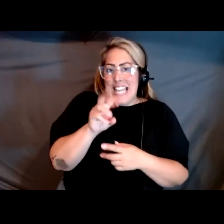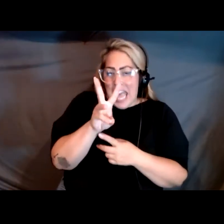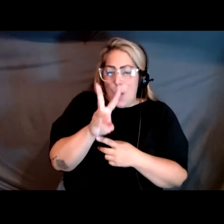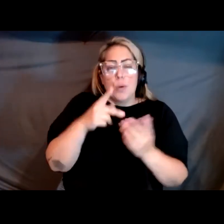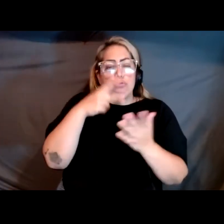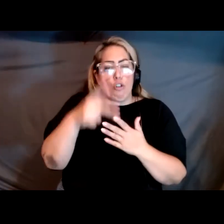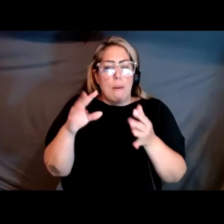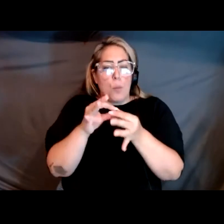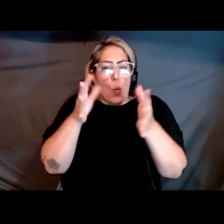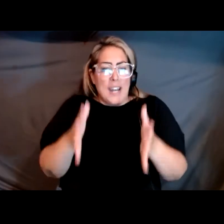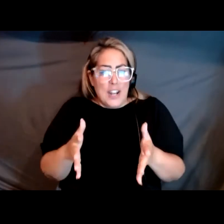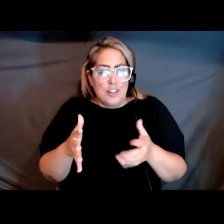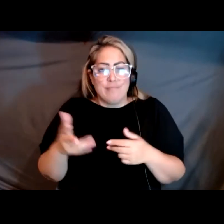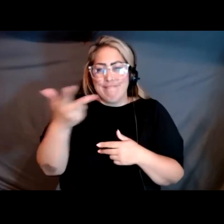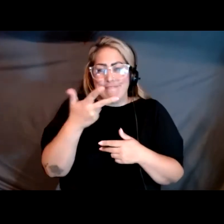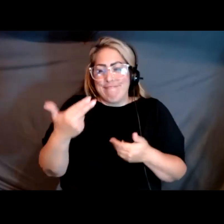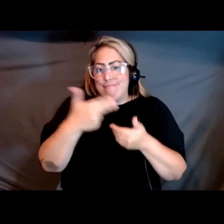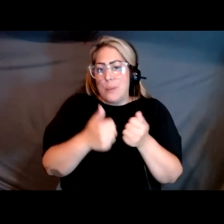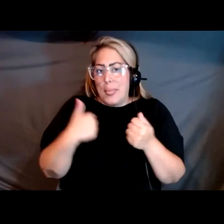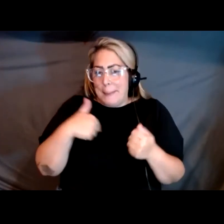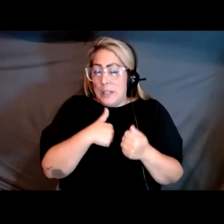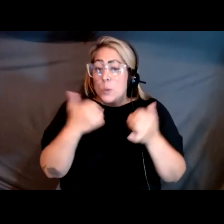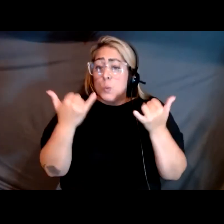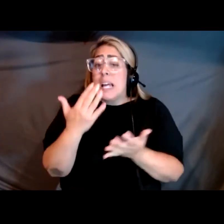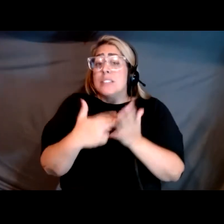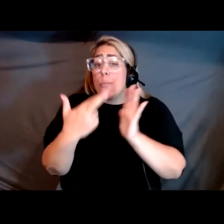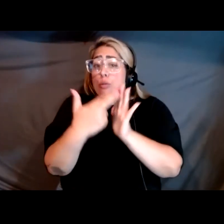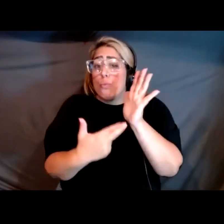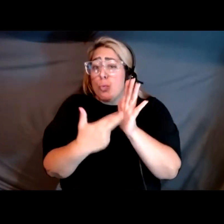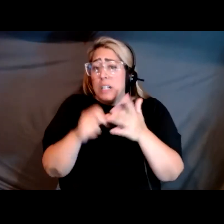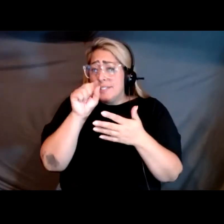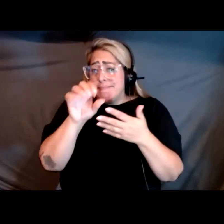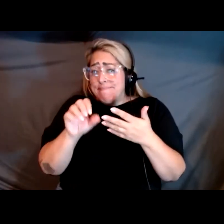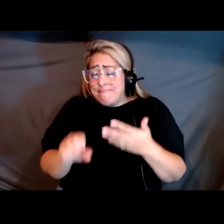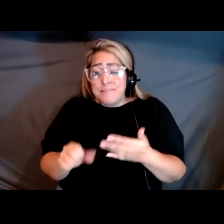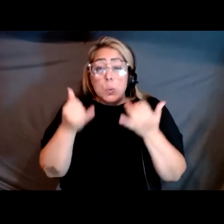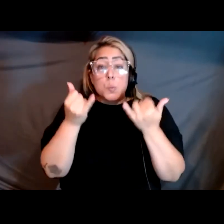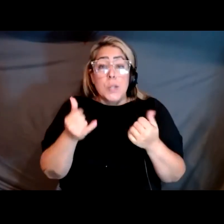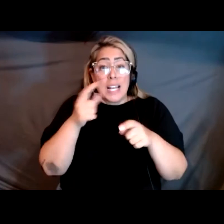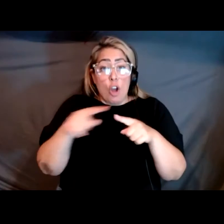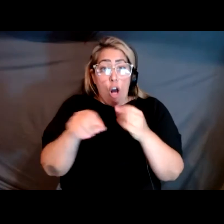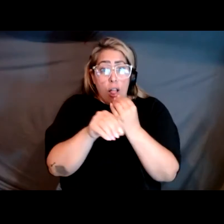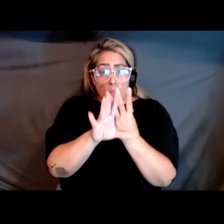Some housekeeping elements for the call today. Today's call is being recorded